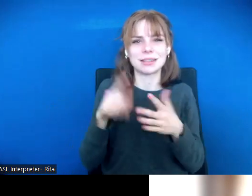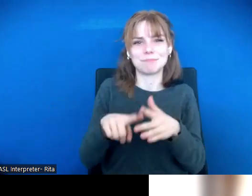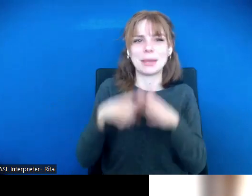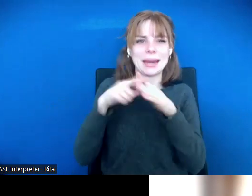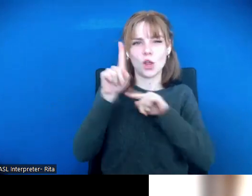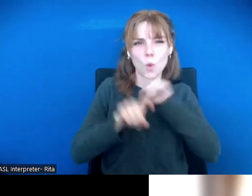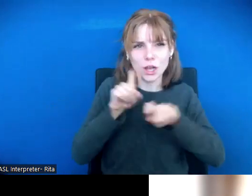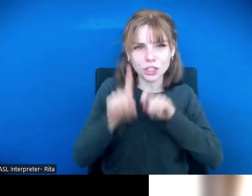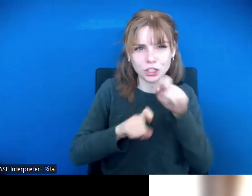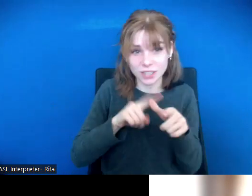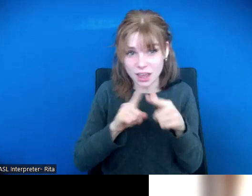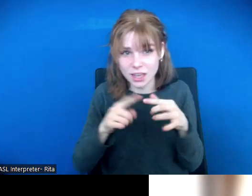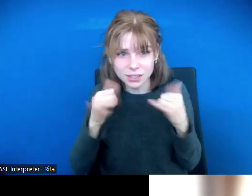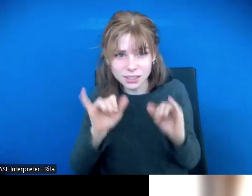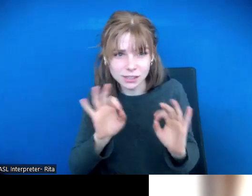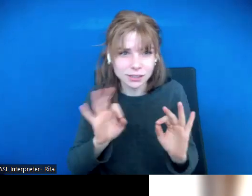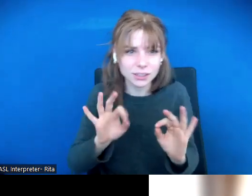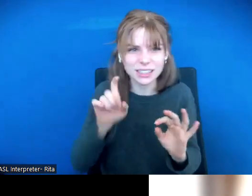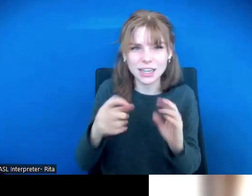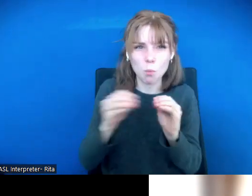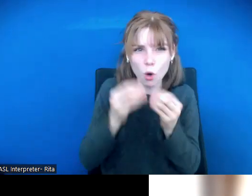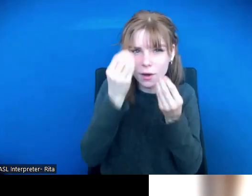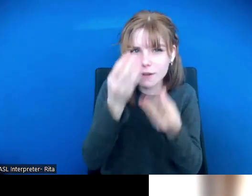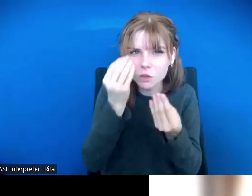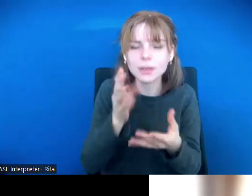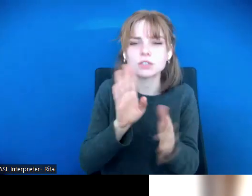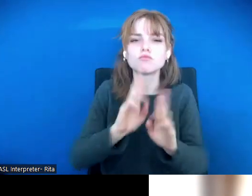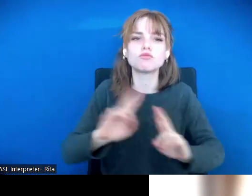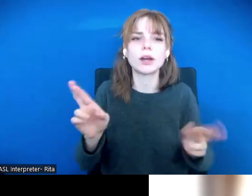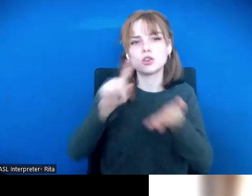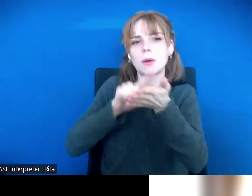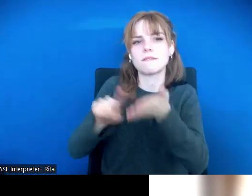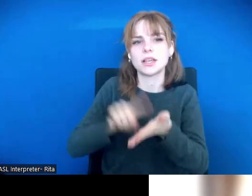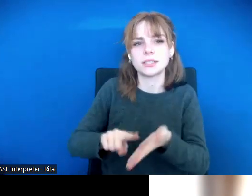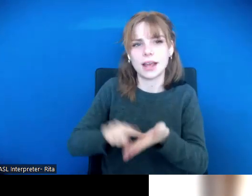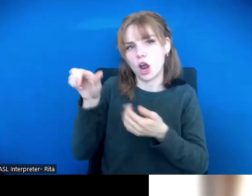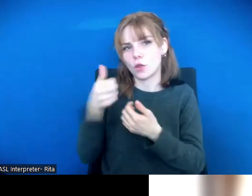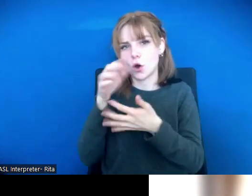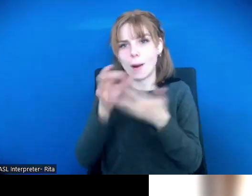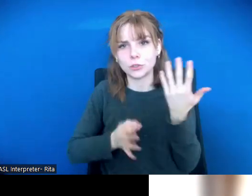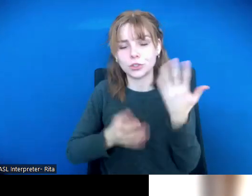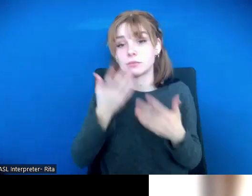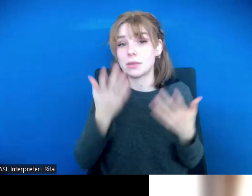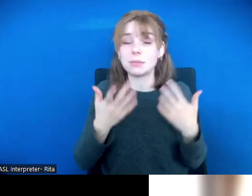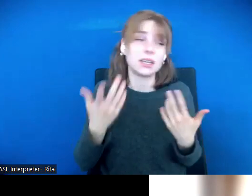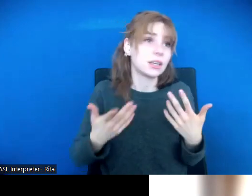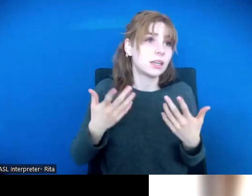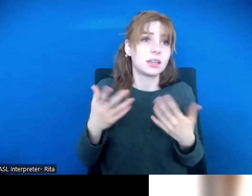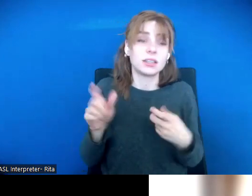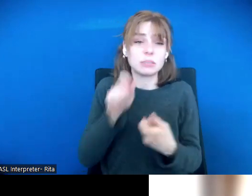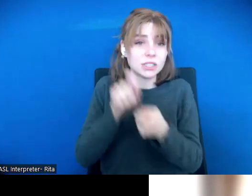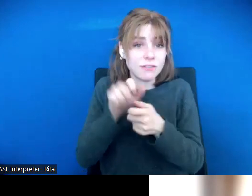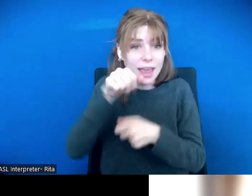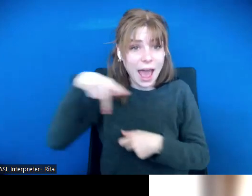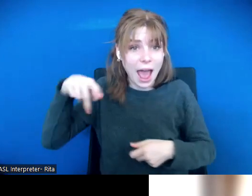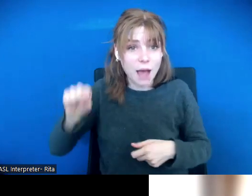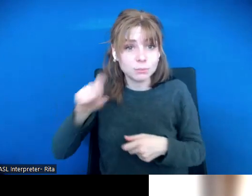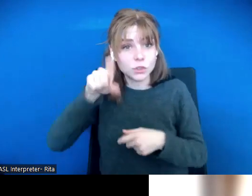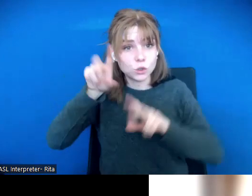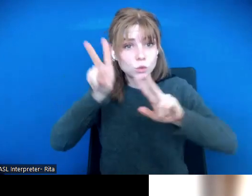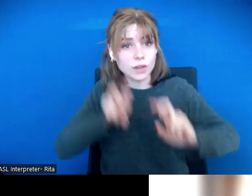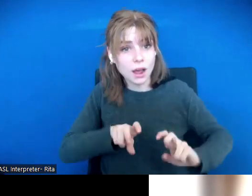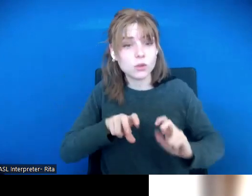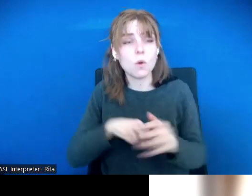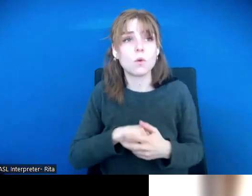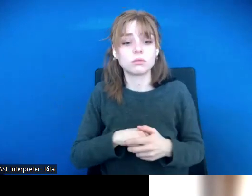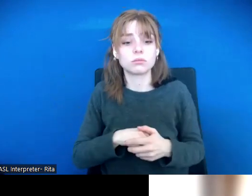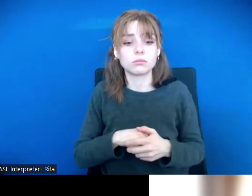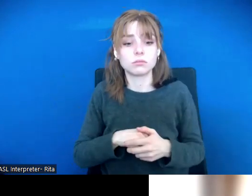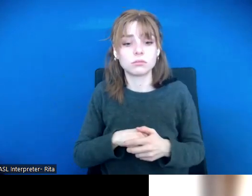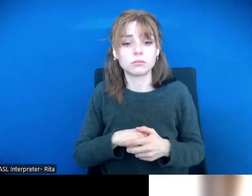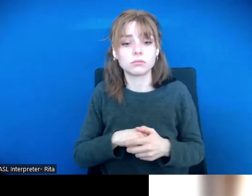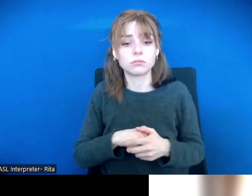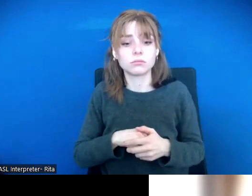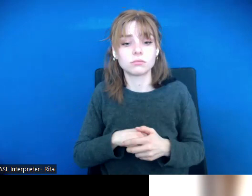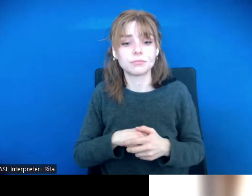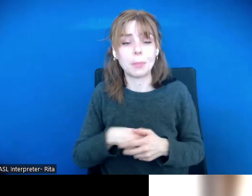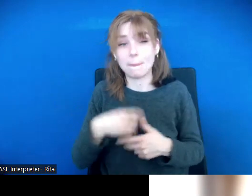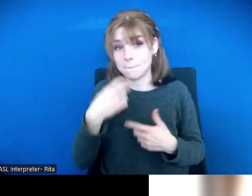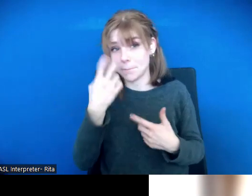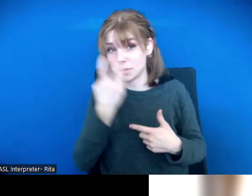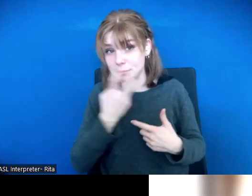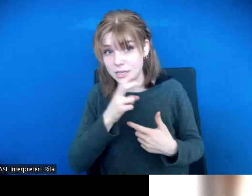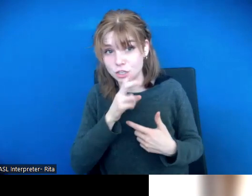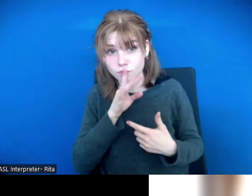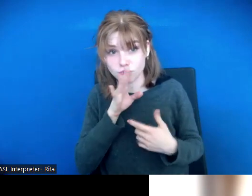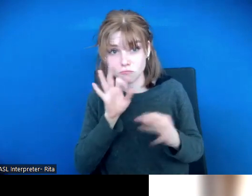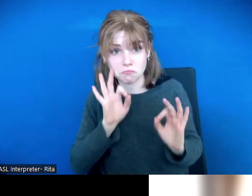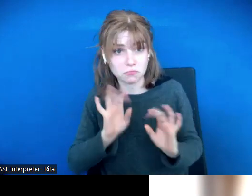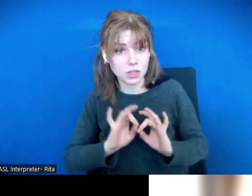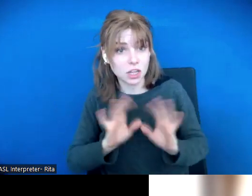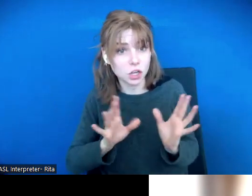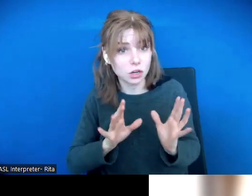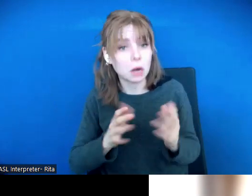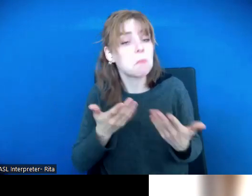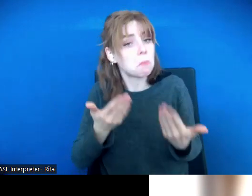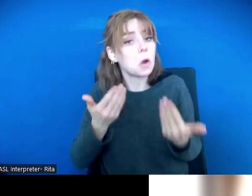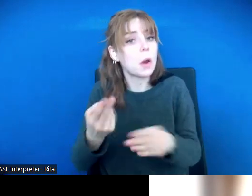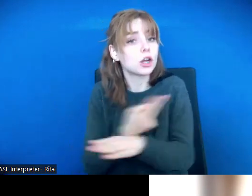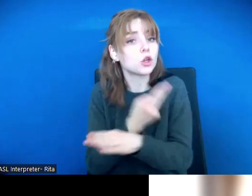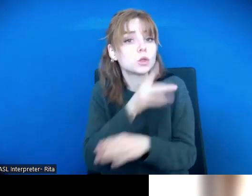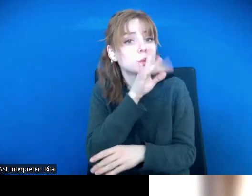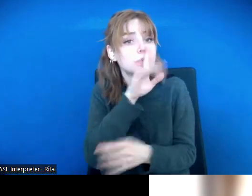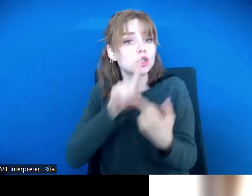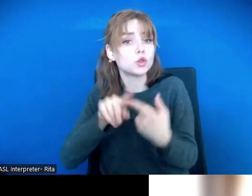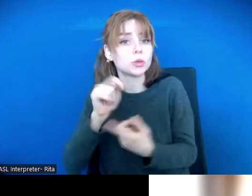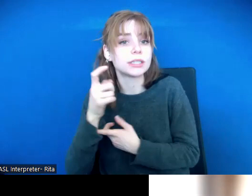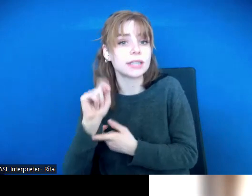With this, if you set the phone on there, it is not going anywhere. And to buy a big roll of this is I don't know, like, $10. It is really inexpensive.